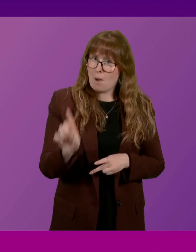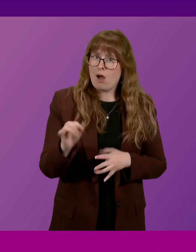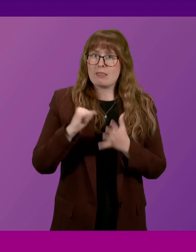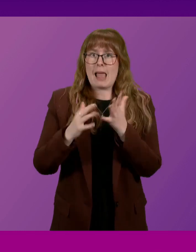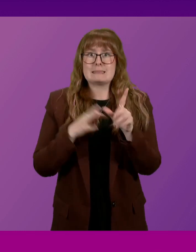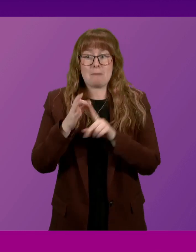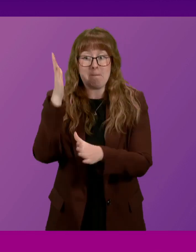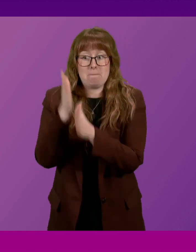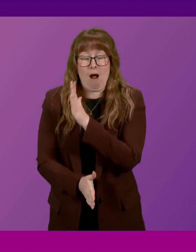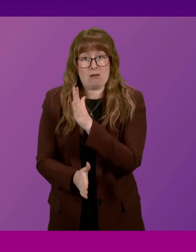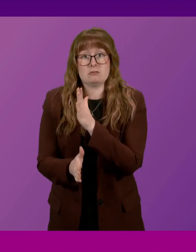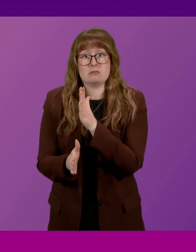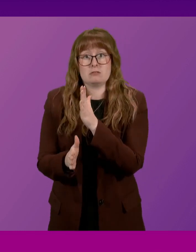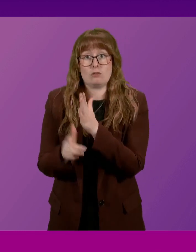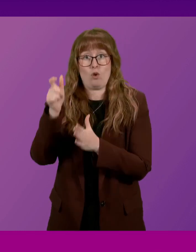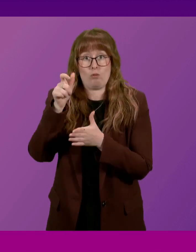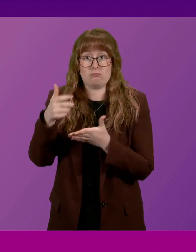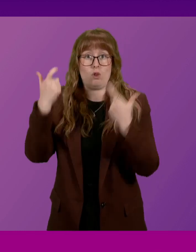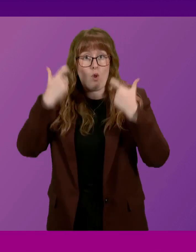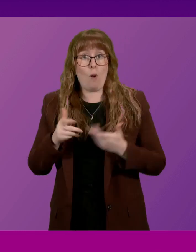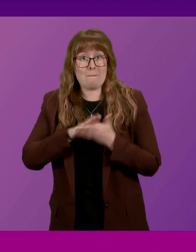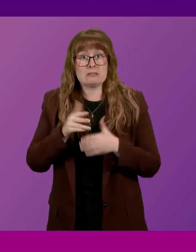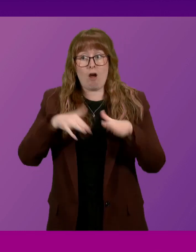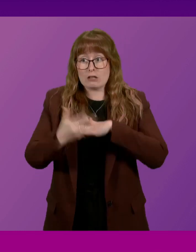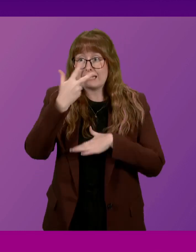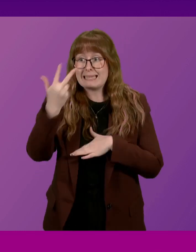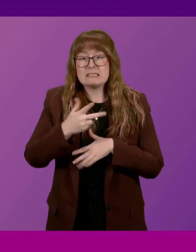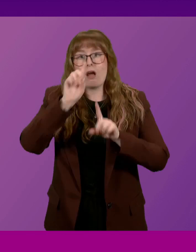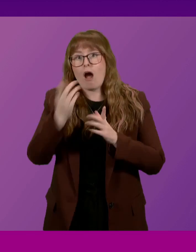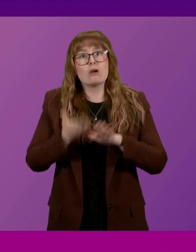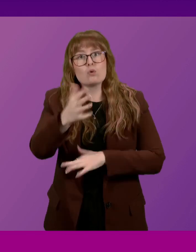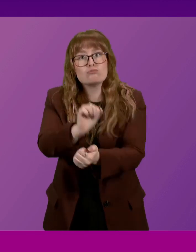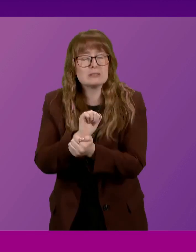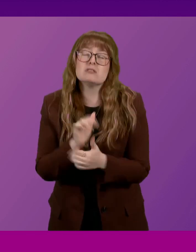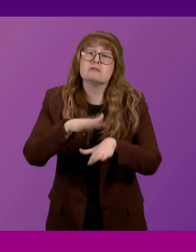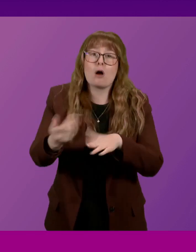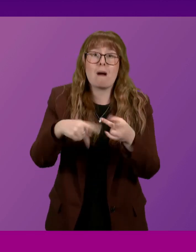law banning under-18s from being sent to prison, even if they commit murder,